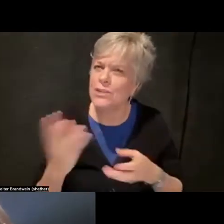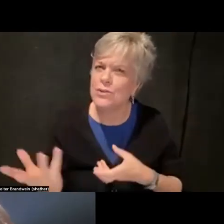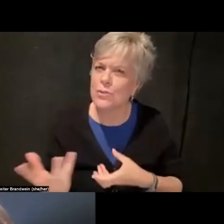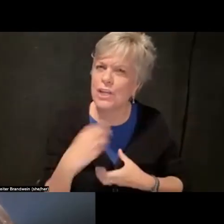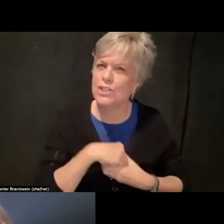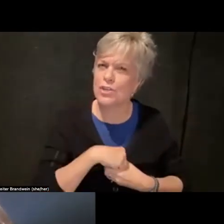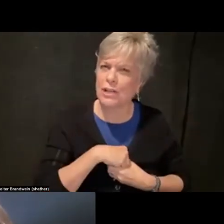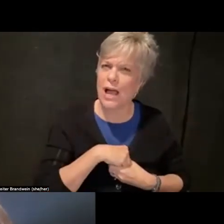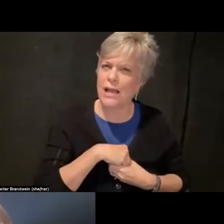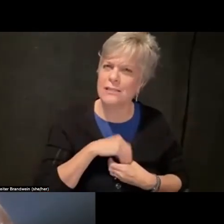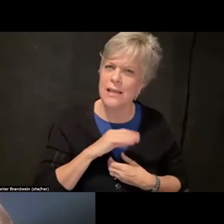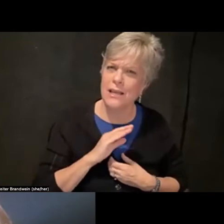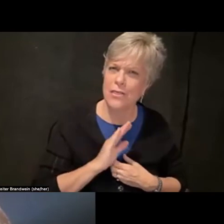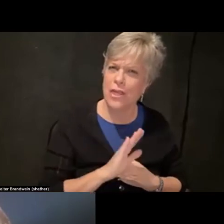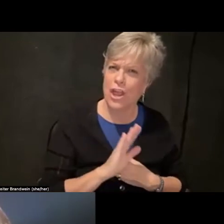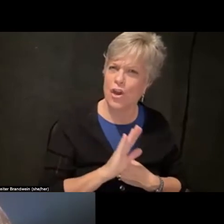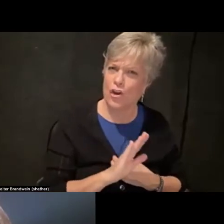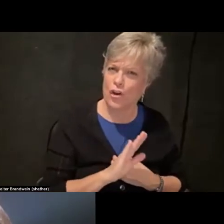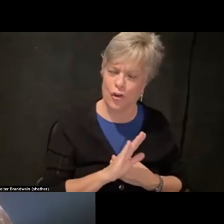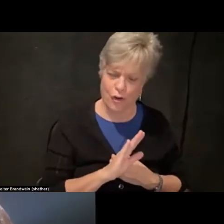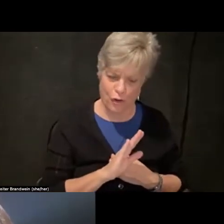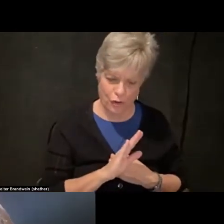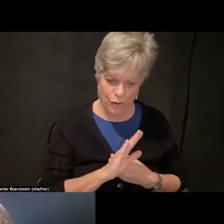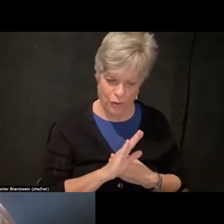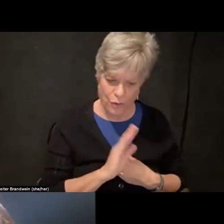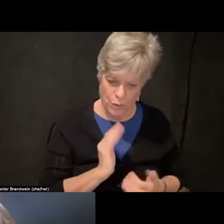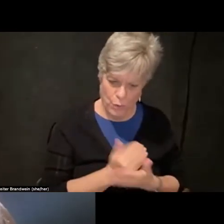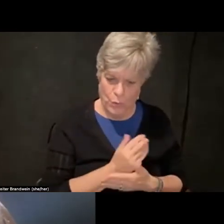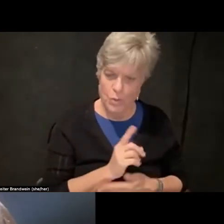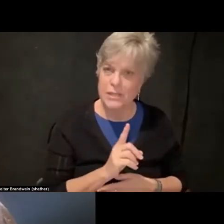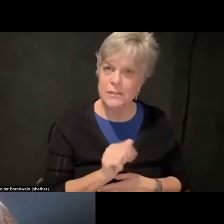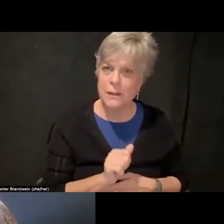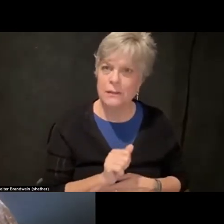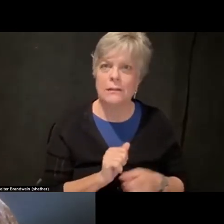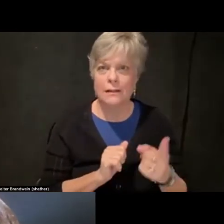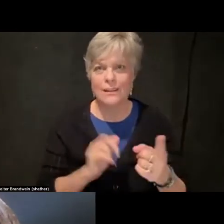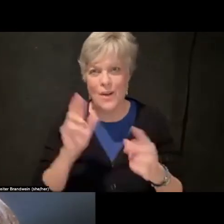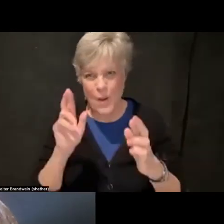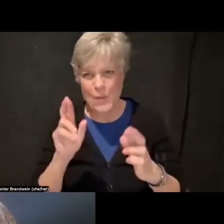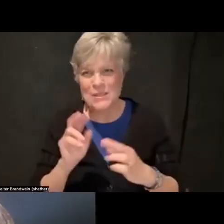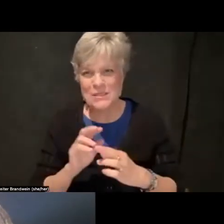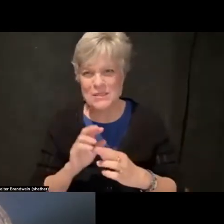but it was very relevant to your question, some of our experiences.